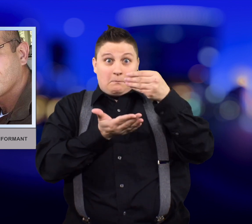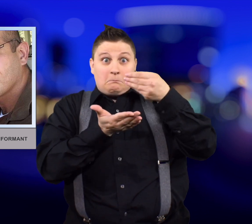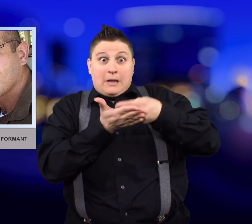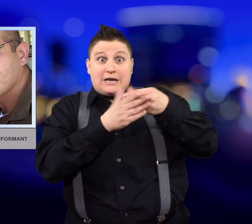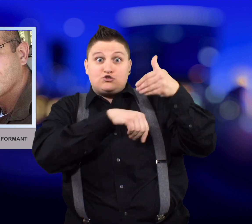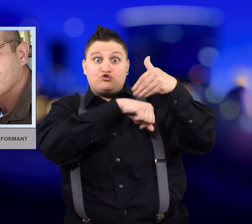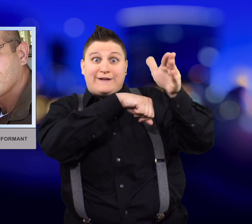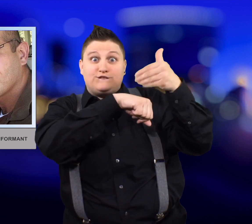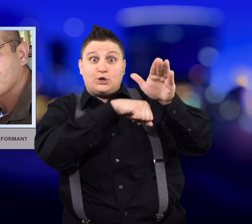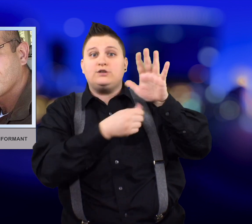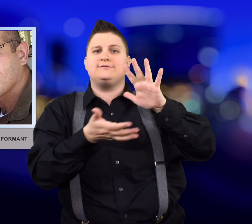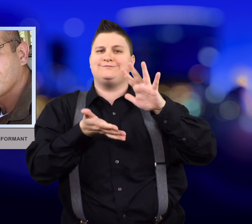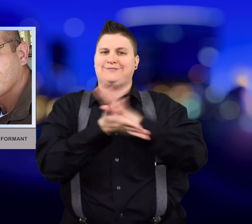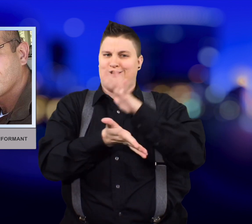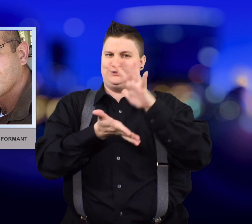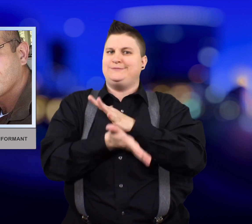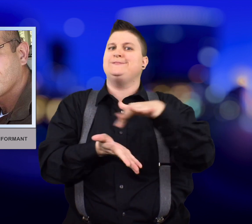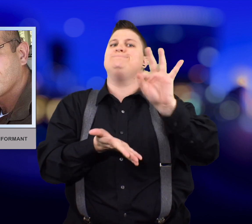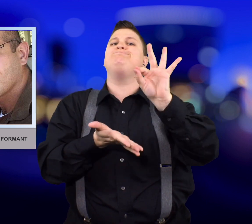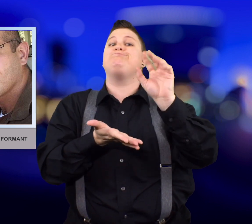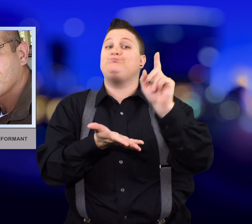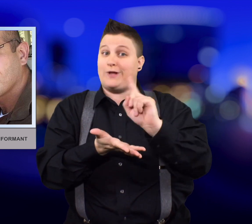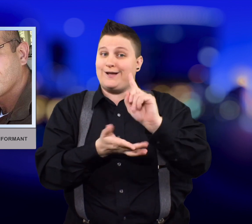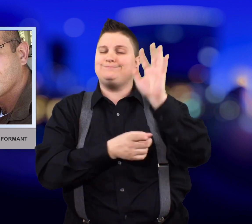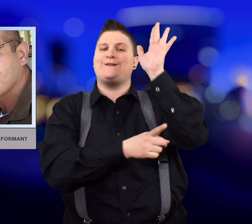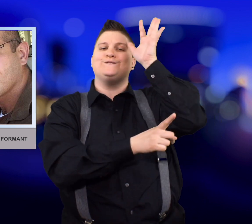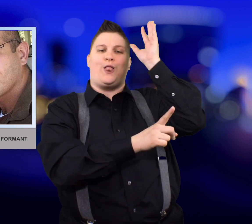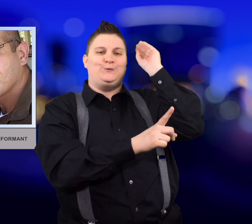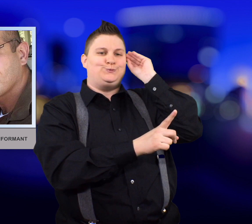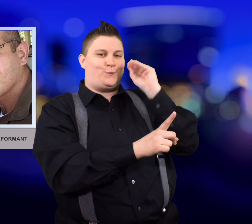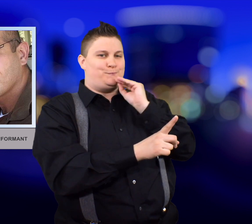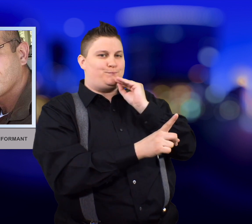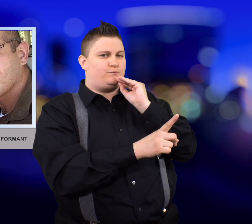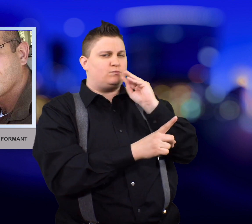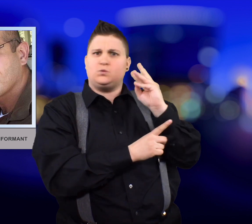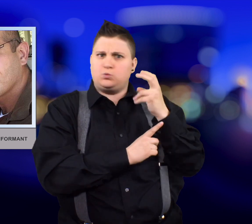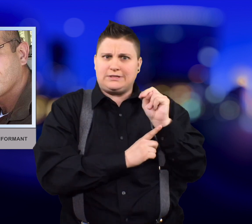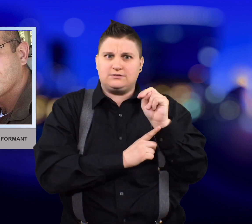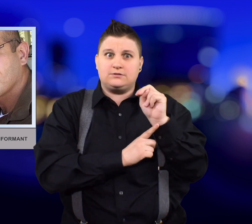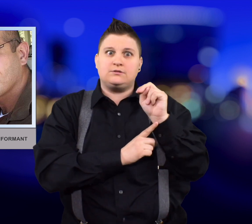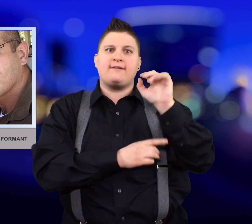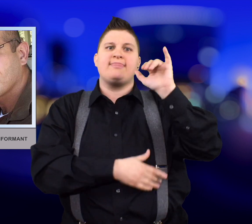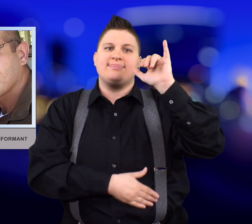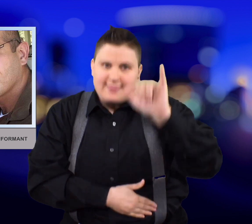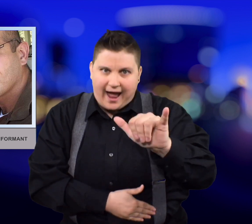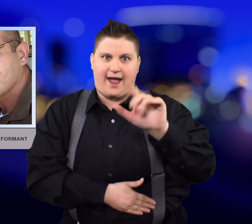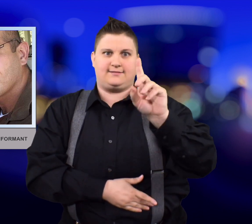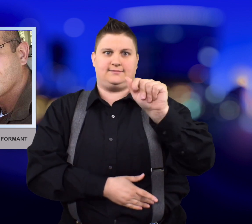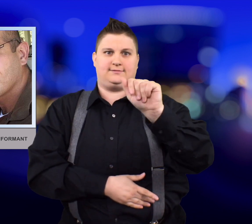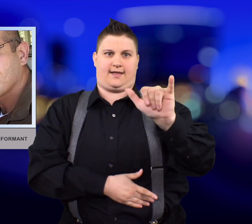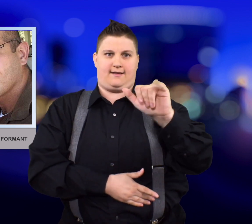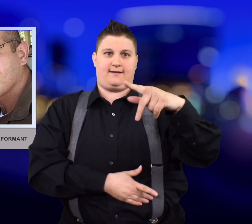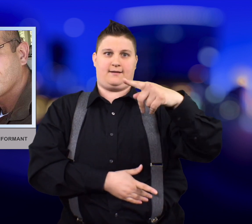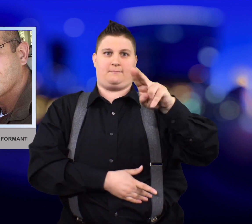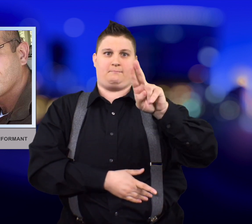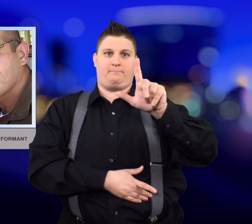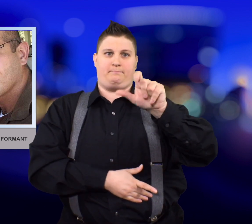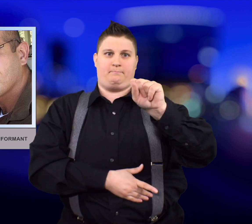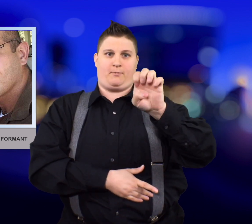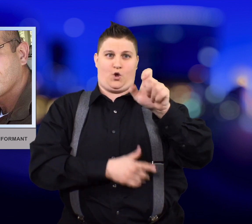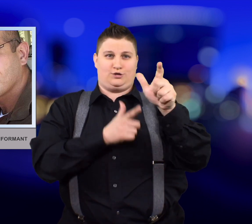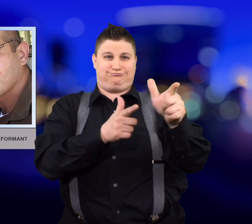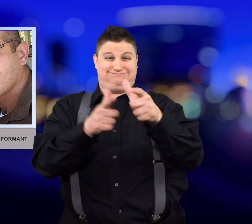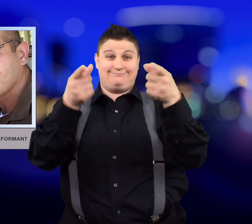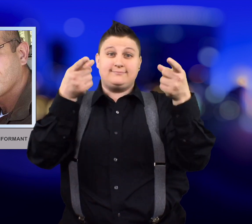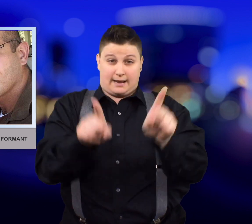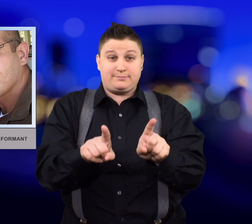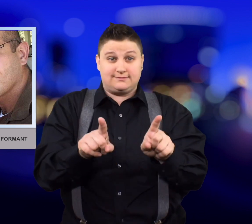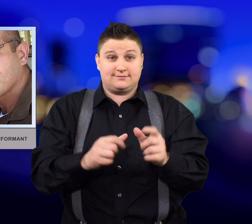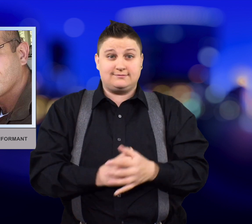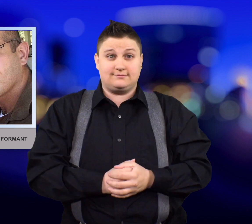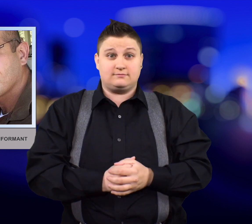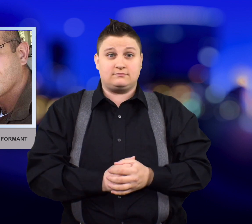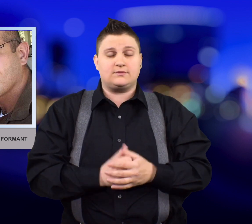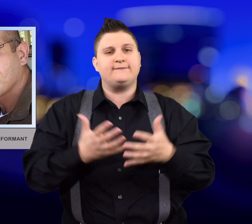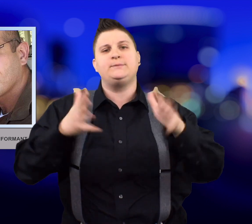Transfer documents were found in his home on the day of the Pulse attack.